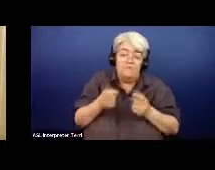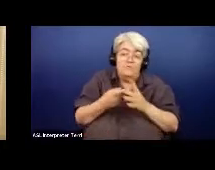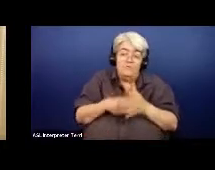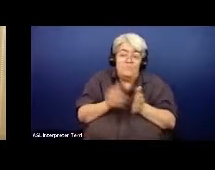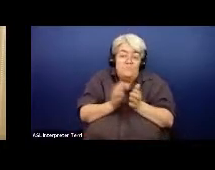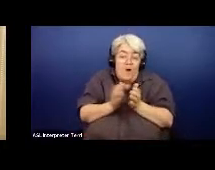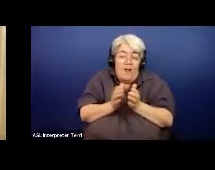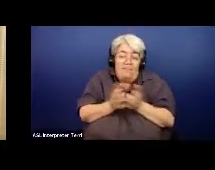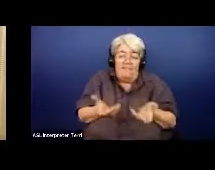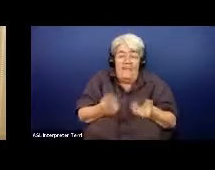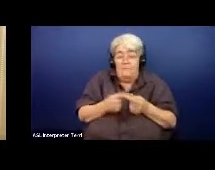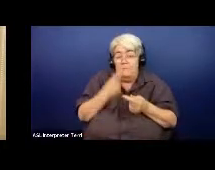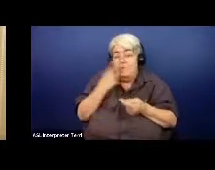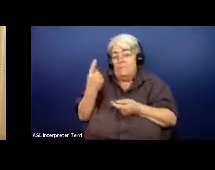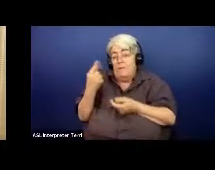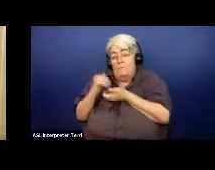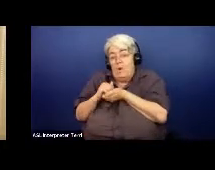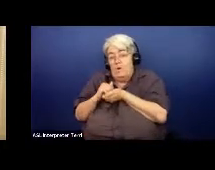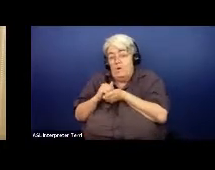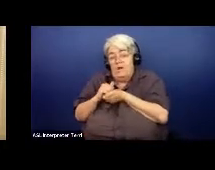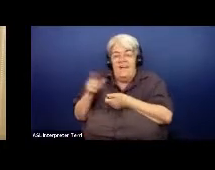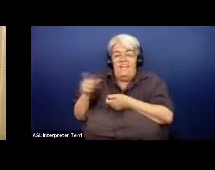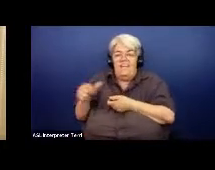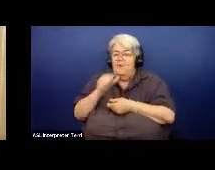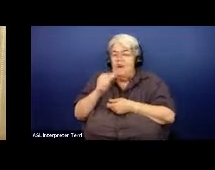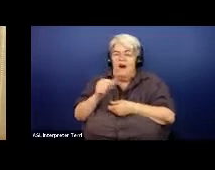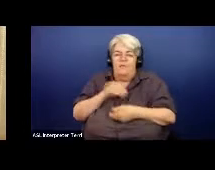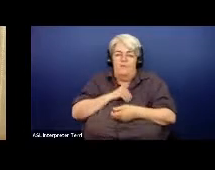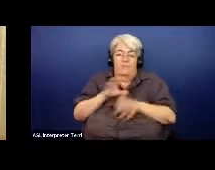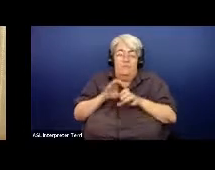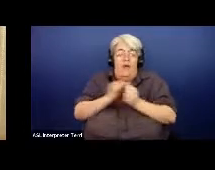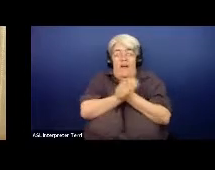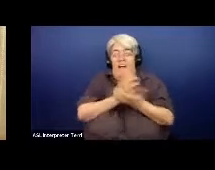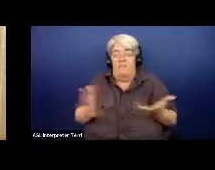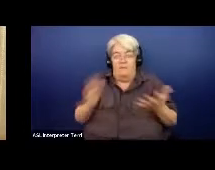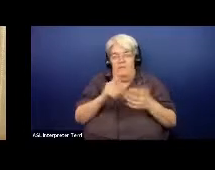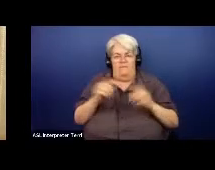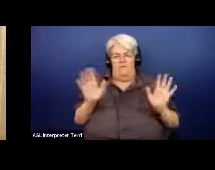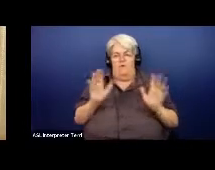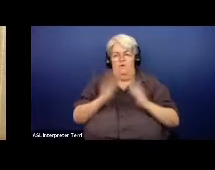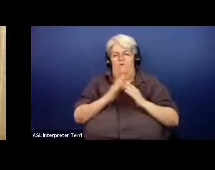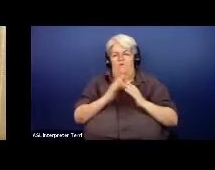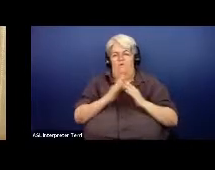We have a partner that's not willing to embrace all of this that I've discussed. They are willing to think about doing some